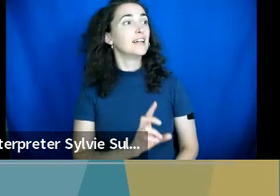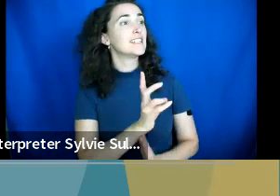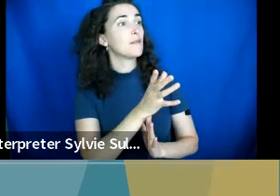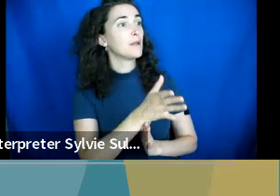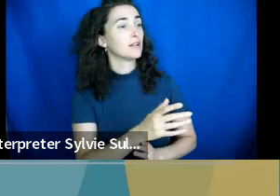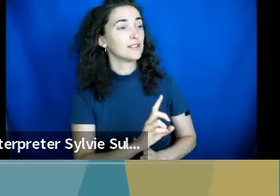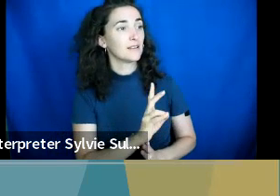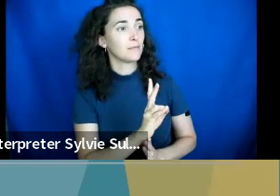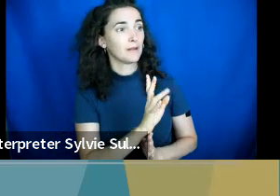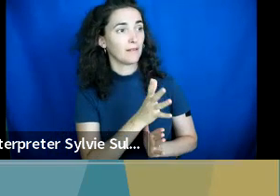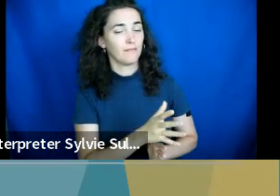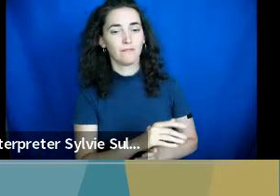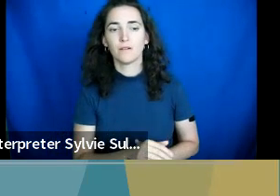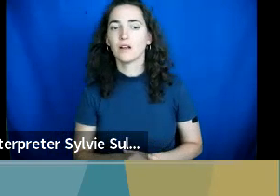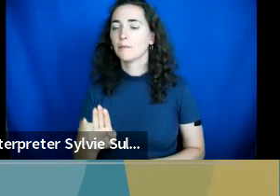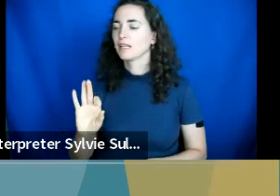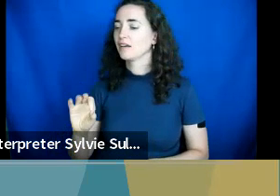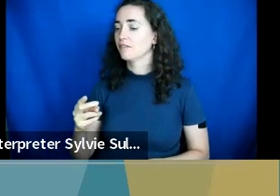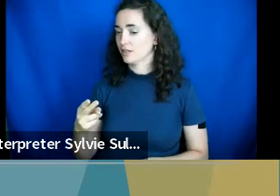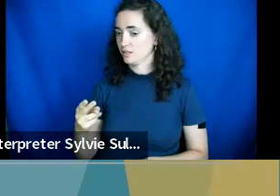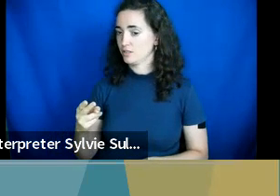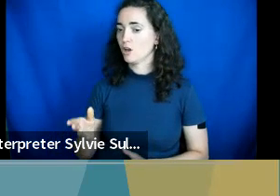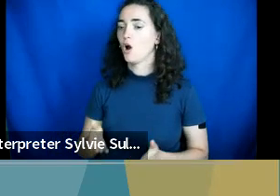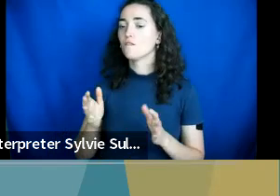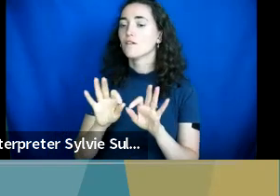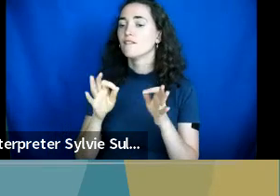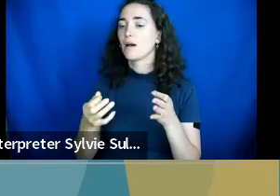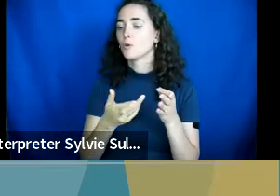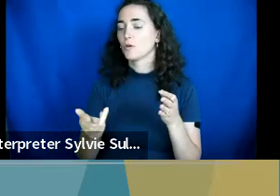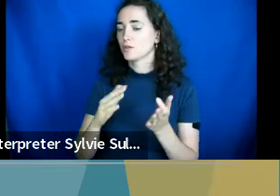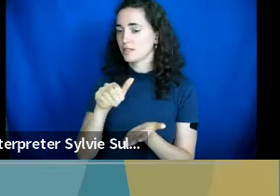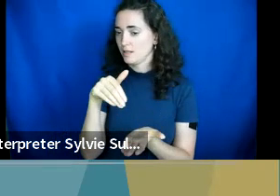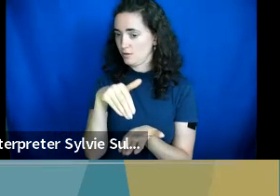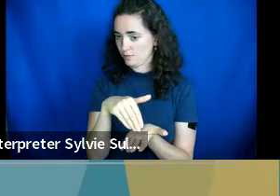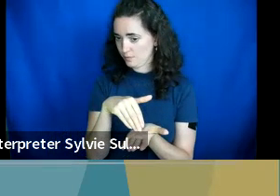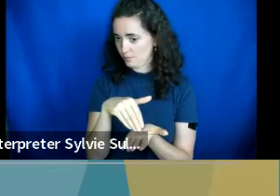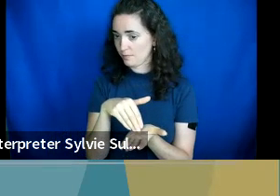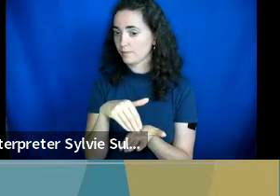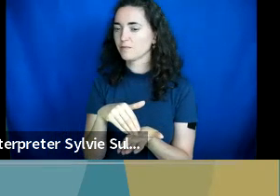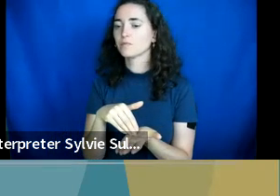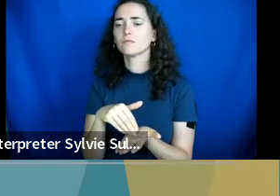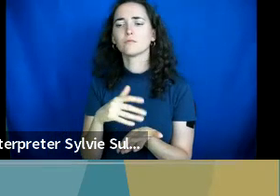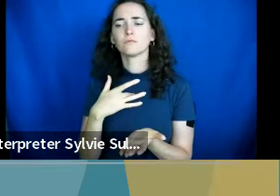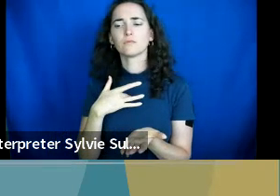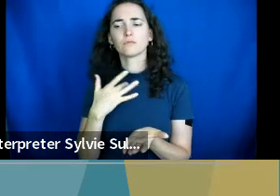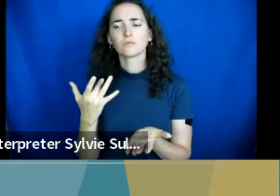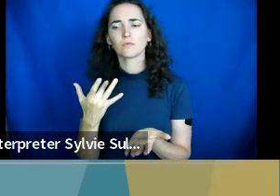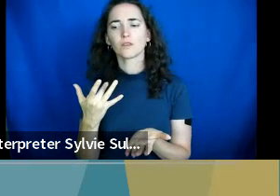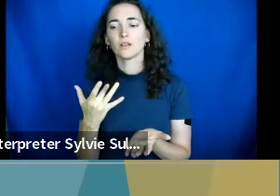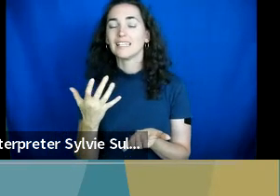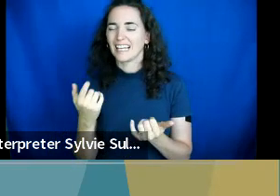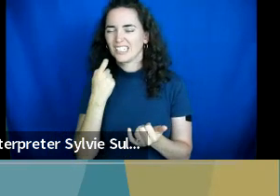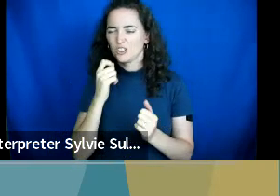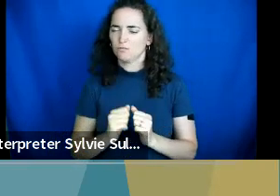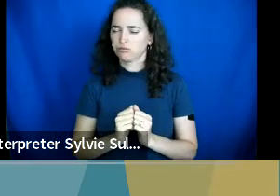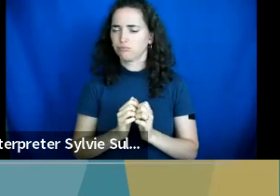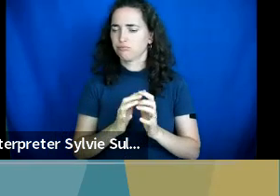So. So if your family health offers a family resource center, and this center is kind of still in its early stages of being developed.